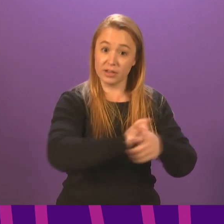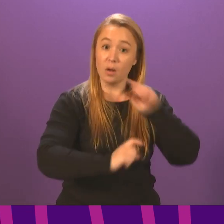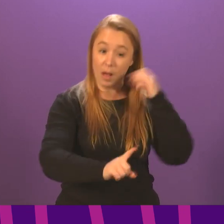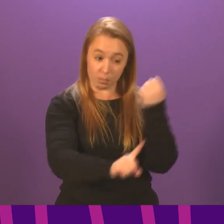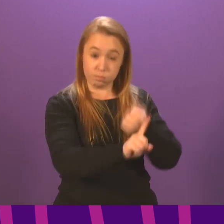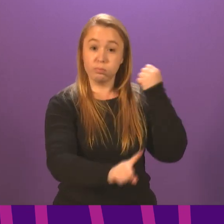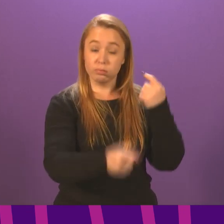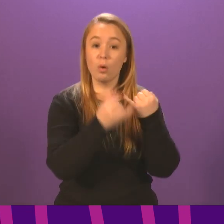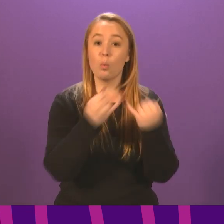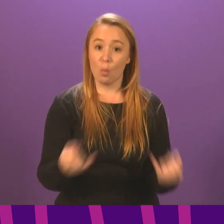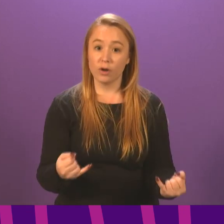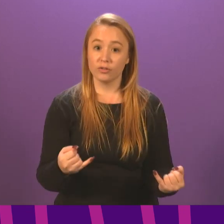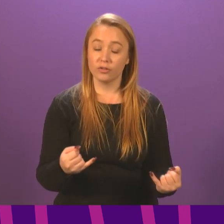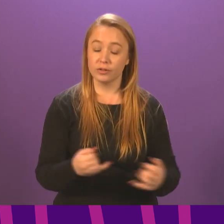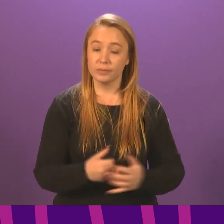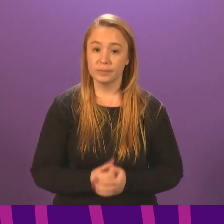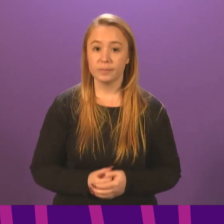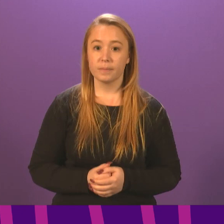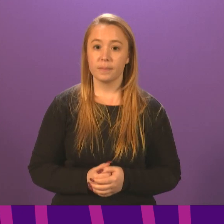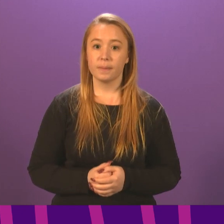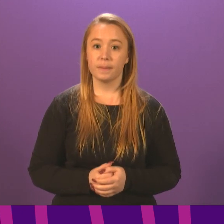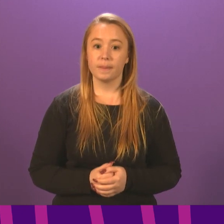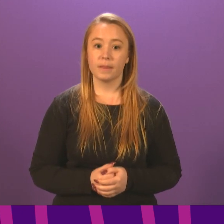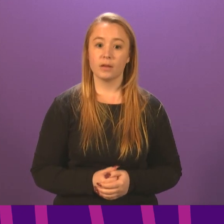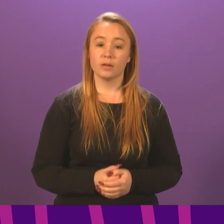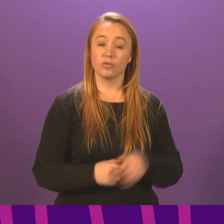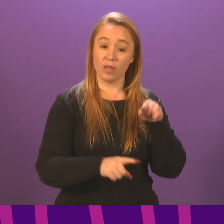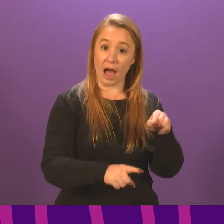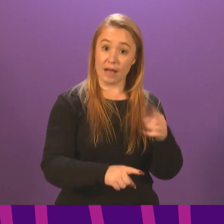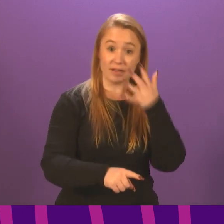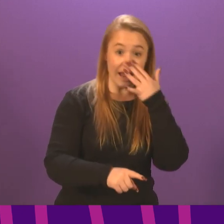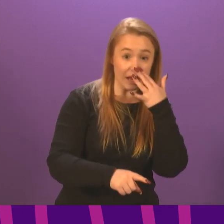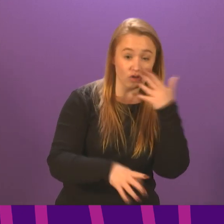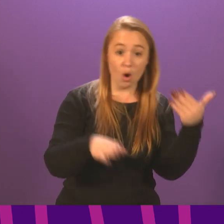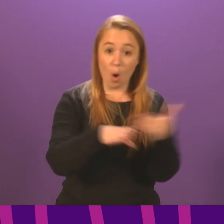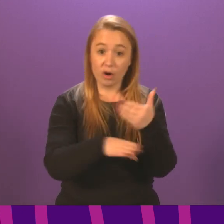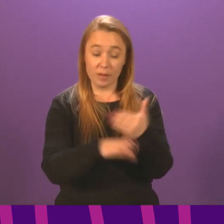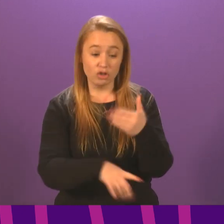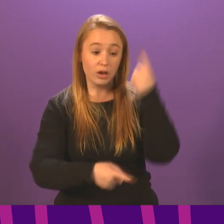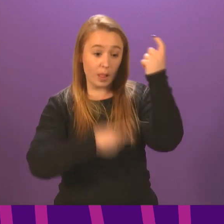of the vaccination programme rightly reflects age and occupation, but, in the light of today’s